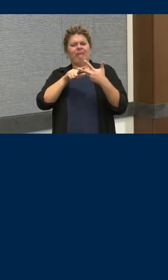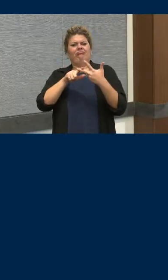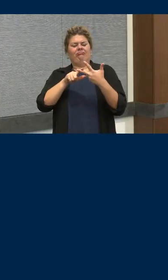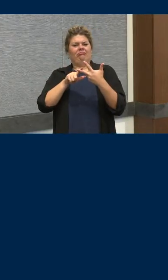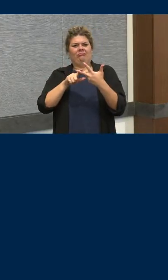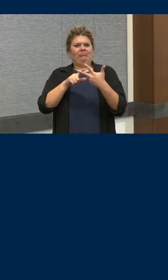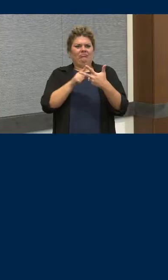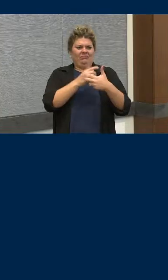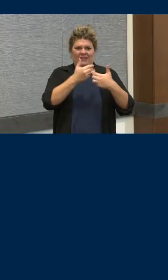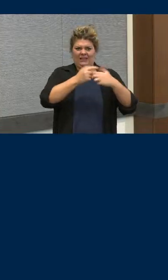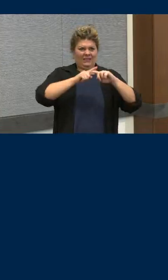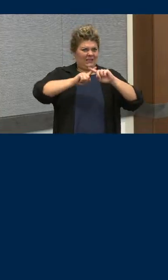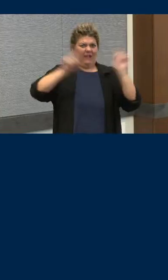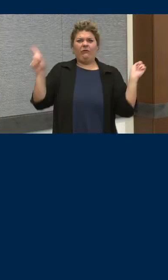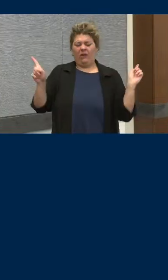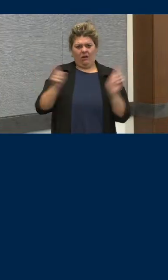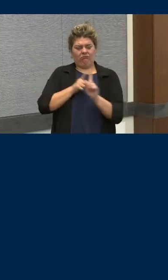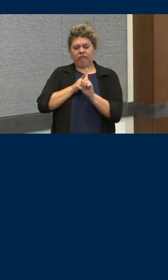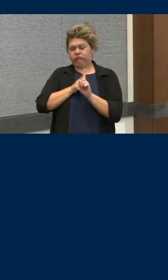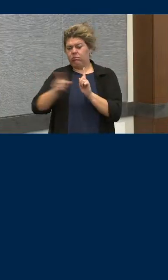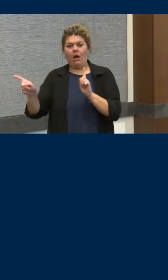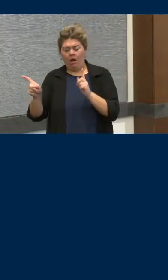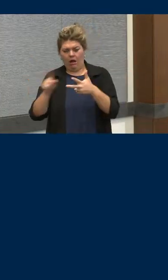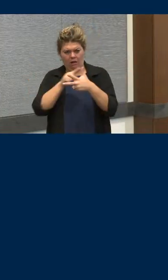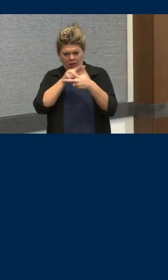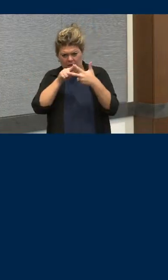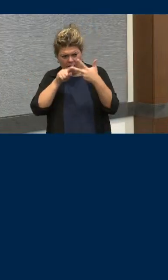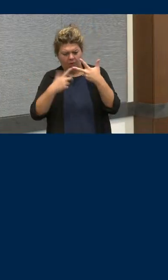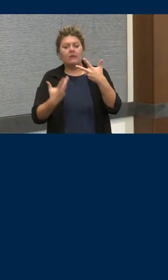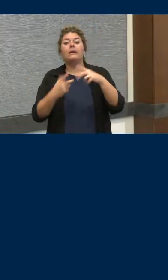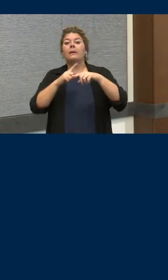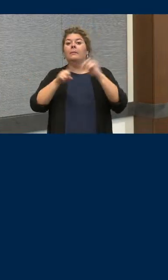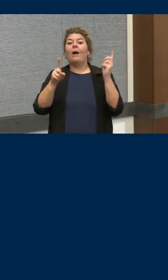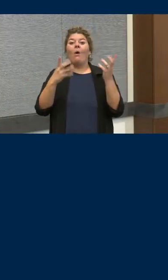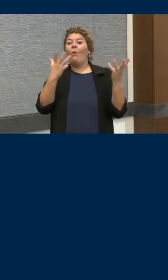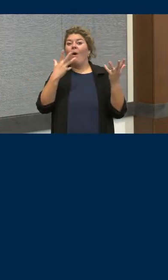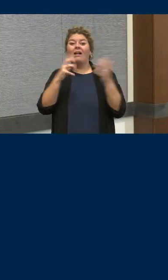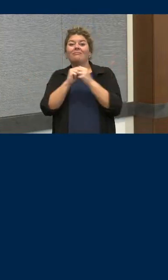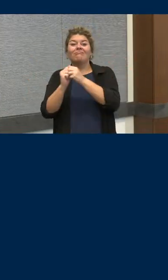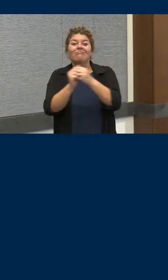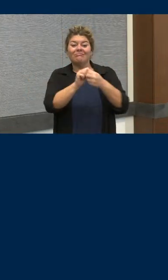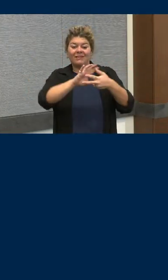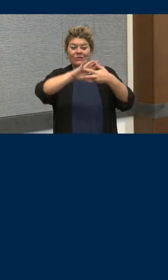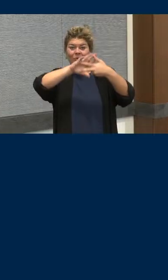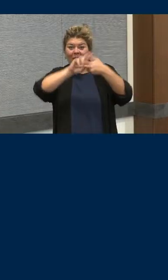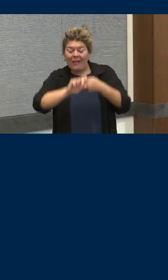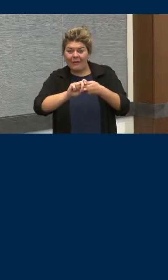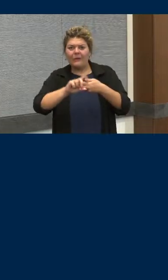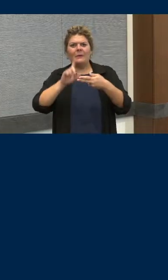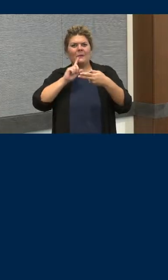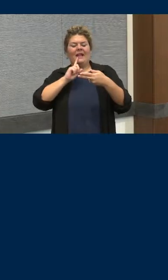worlds apart. Yet what unites them is unmistakable: A drive to